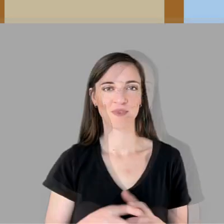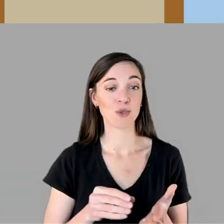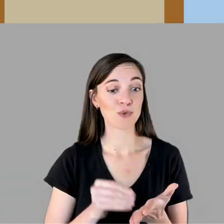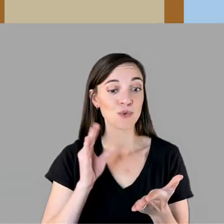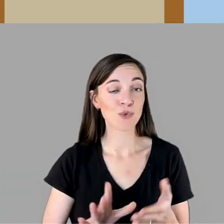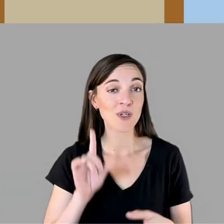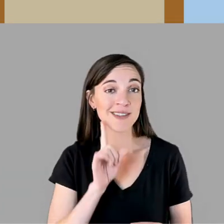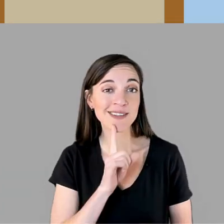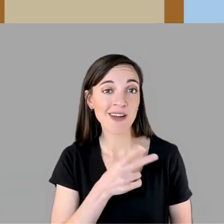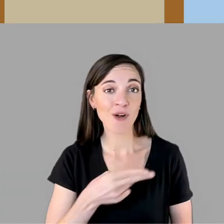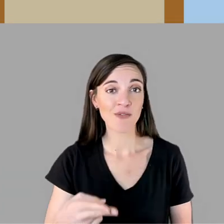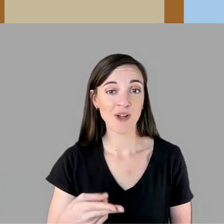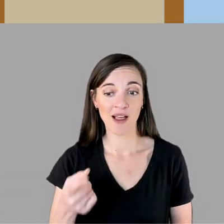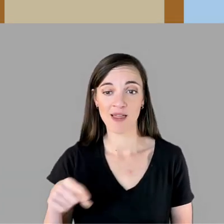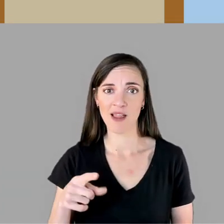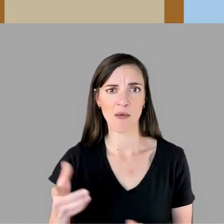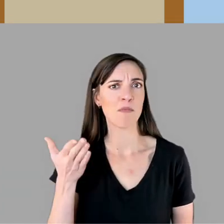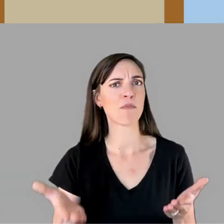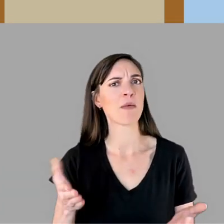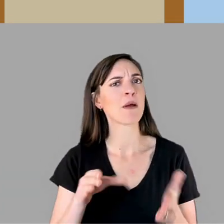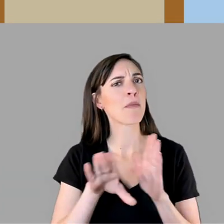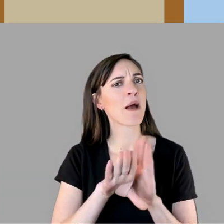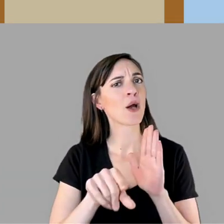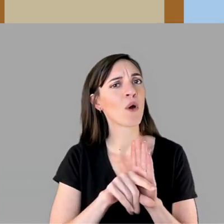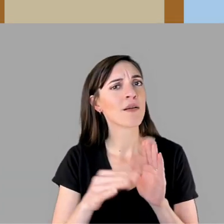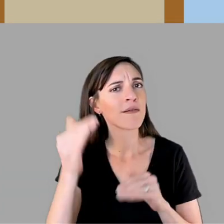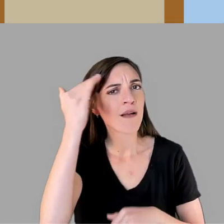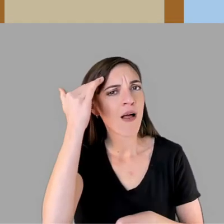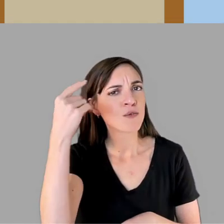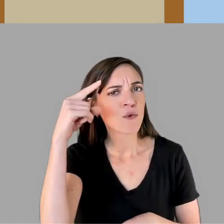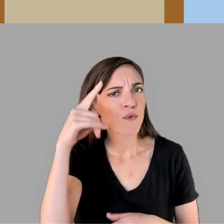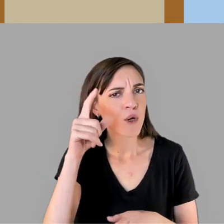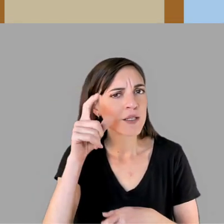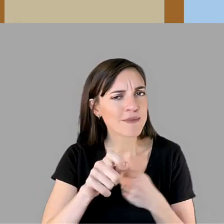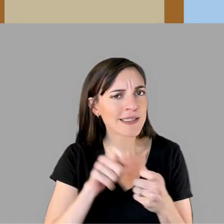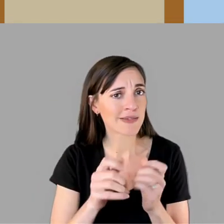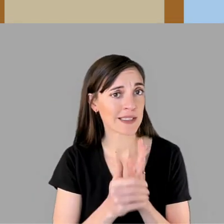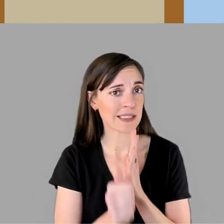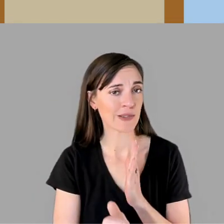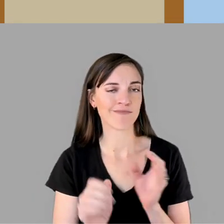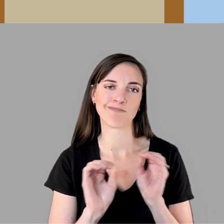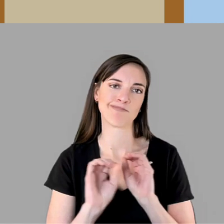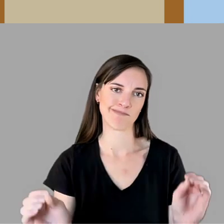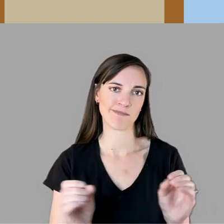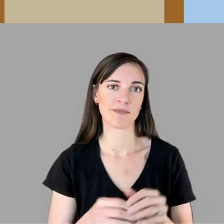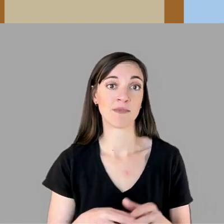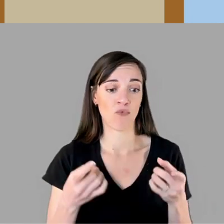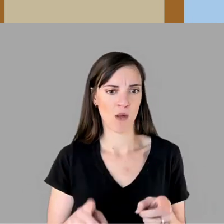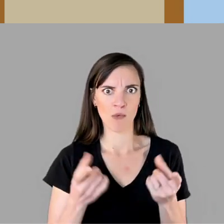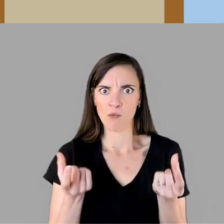Students who are deaf or hard of hearing may lack the background knowledge of a skill and must first be explicitly taught the skill